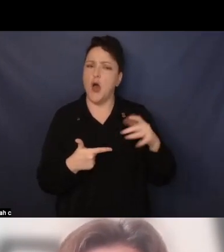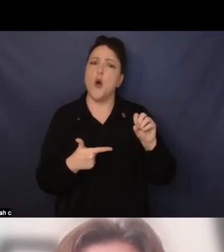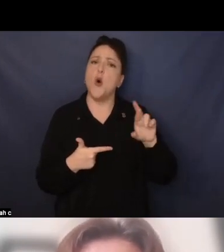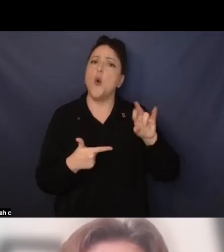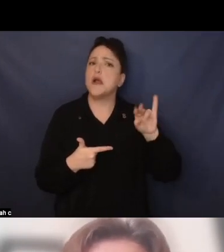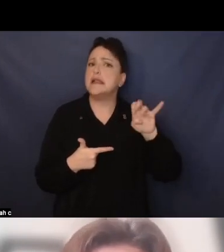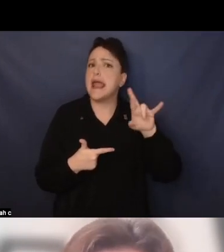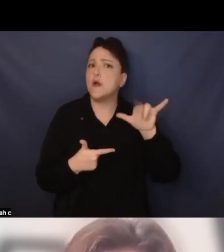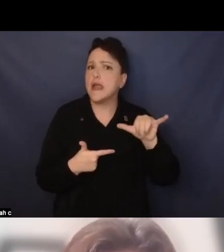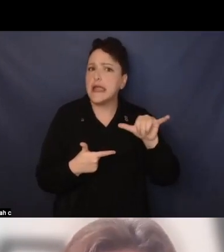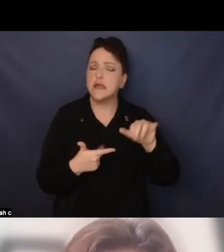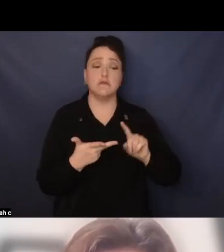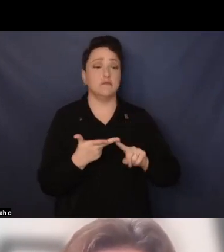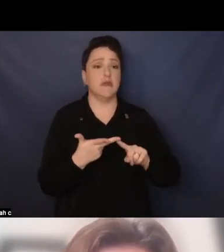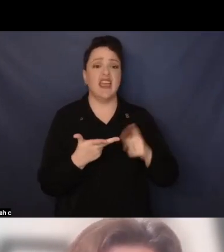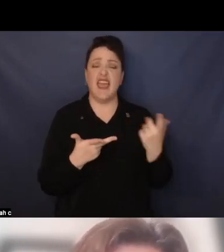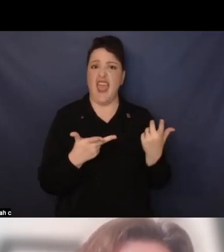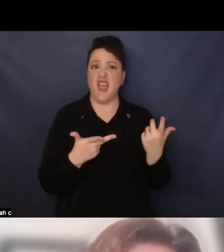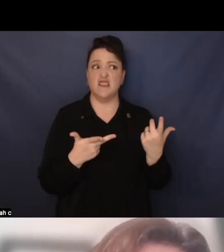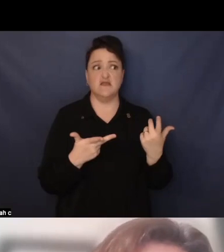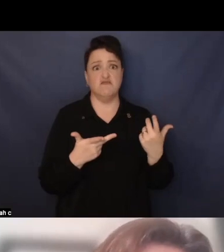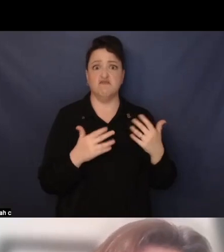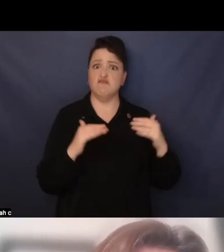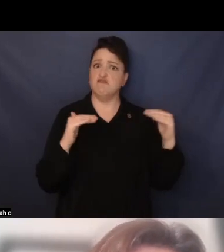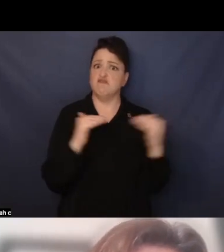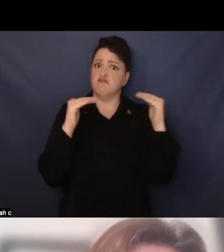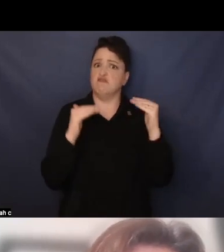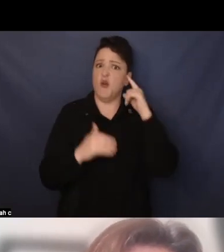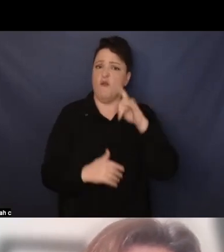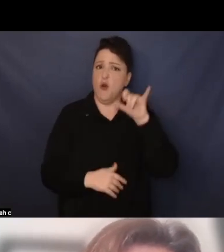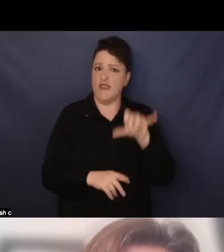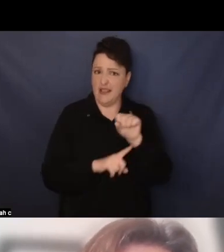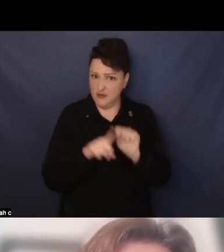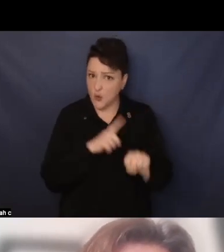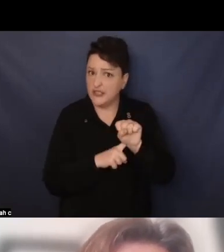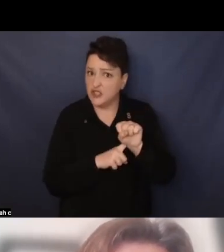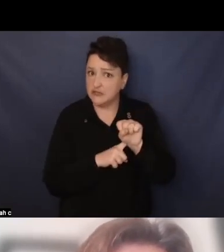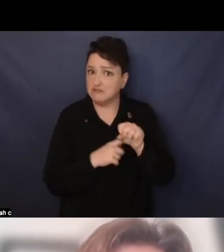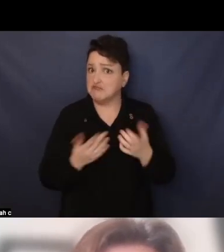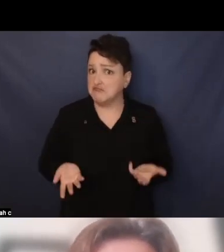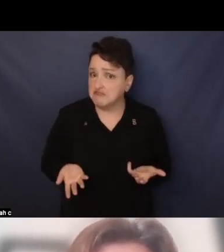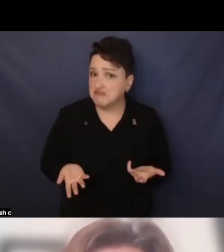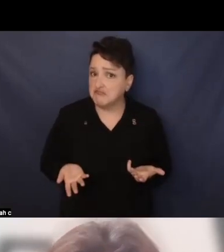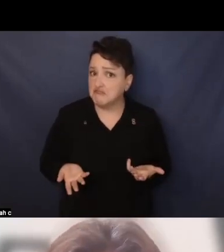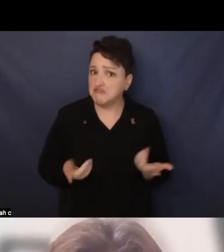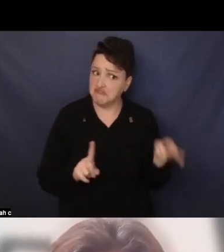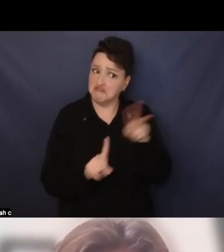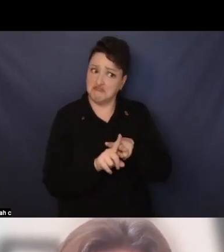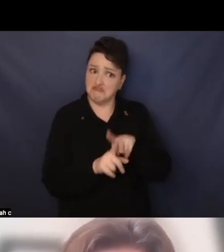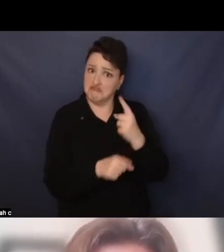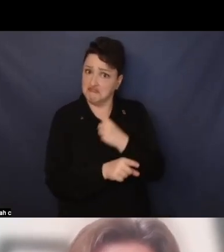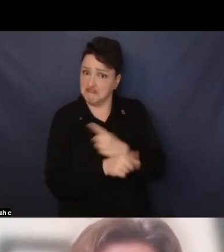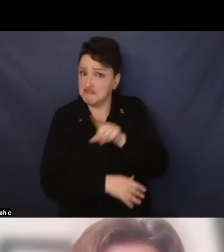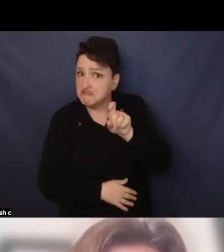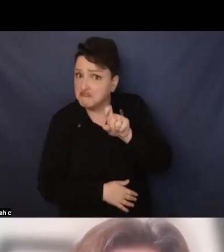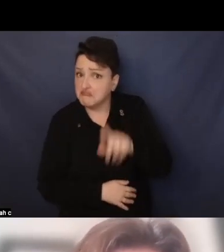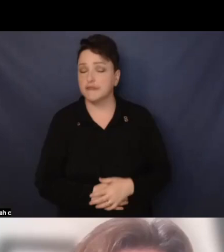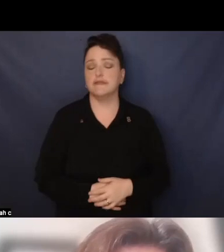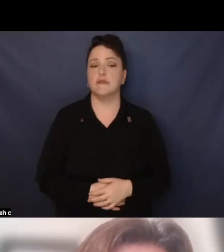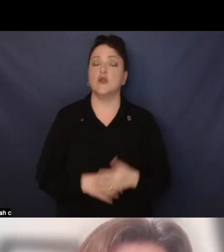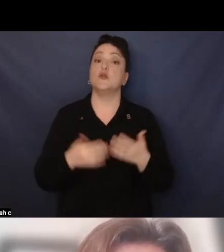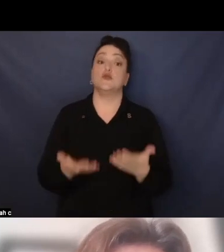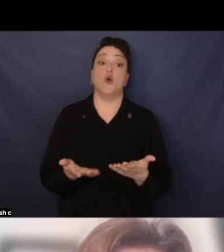given the circumstances? So here I think that we can make strong arguments around masking of